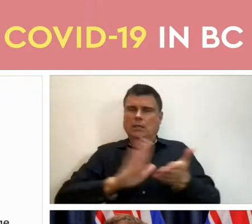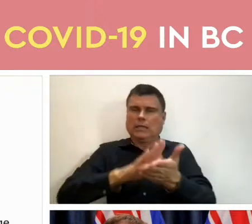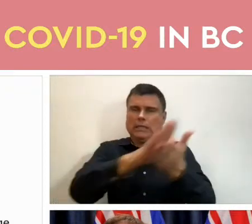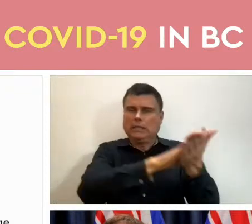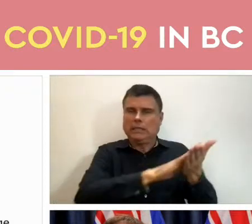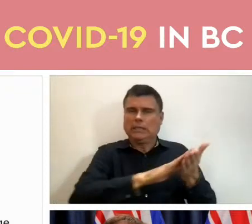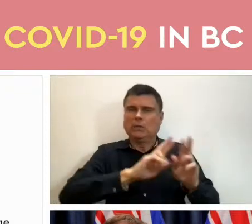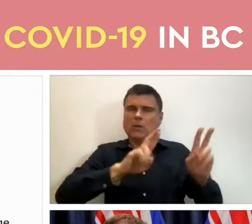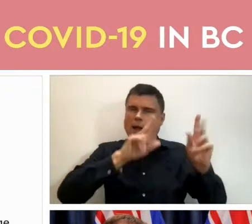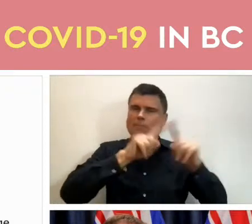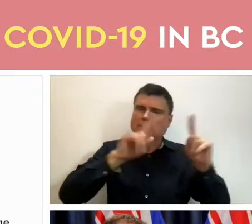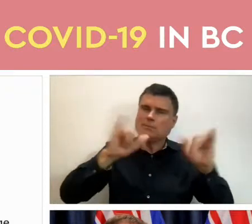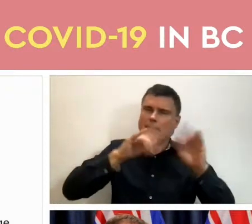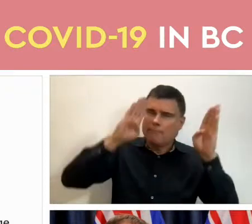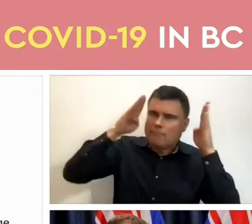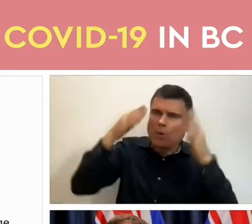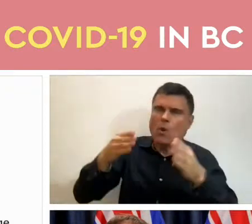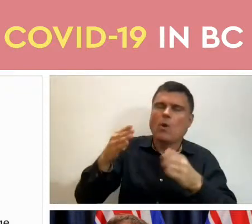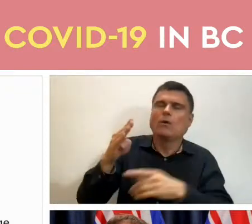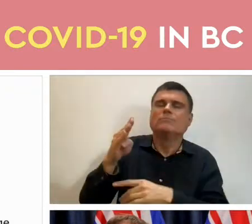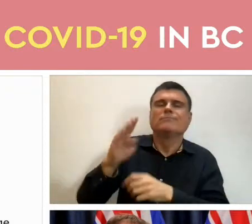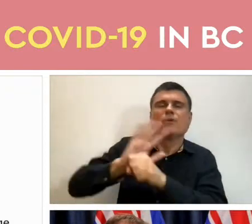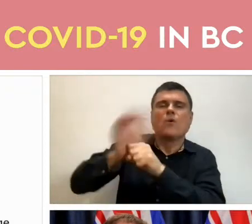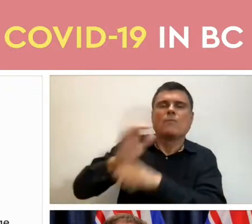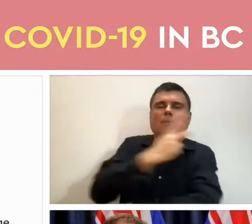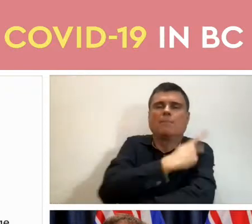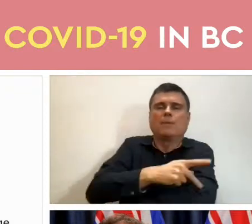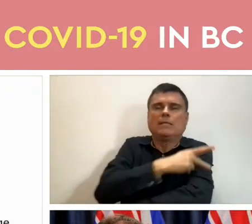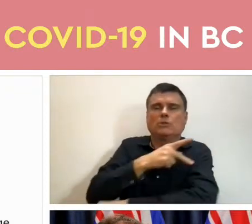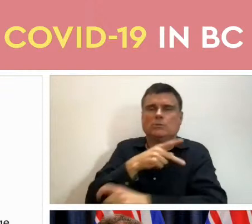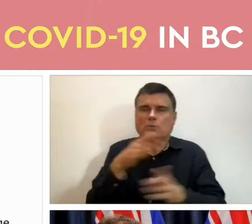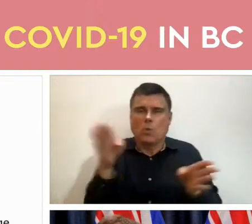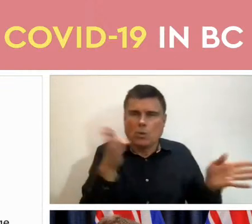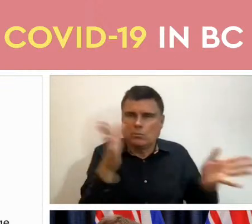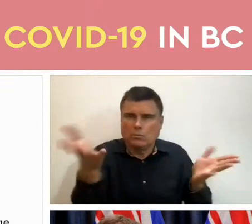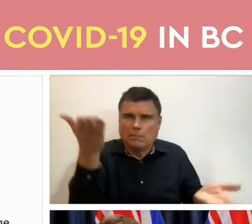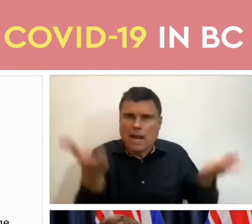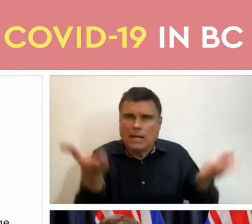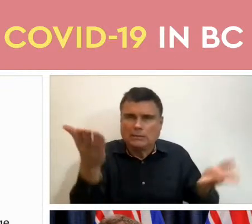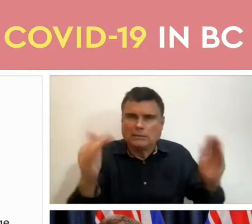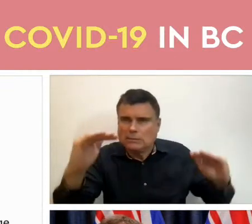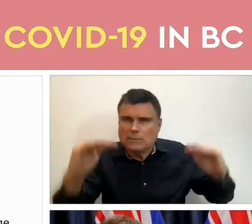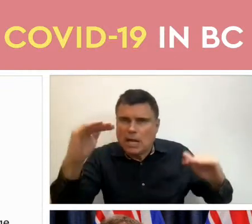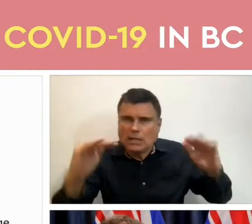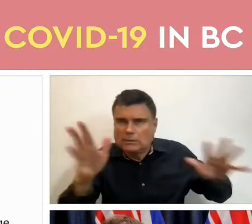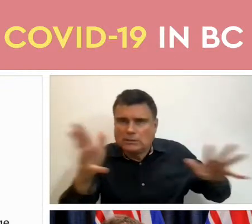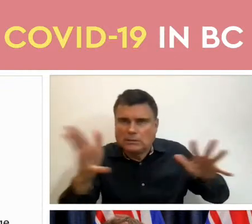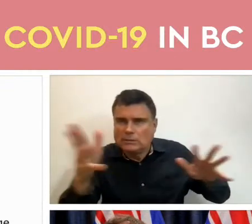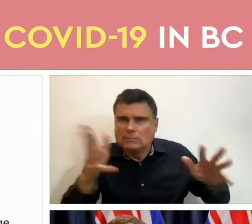be coming to hospital in larger numbers and as well to support other activities including immunization.